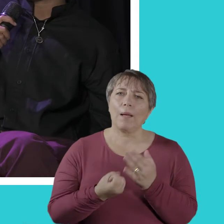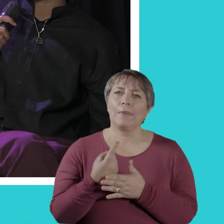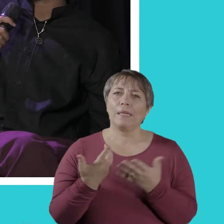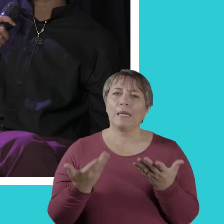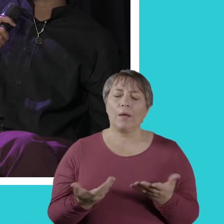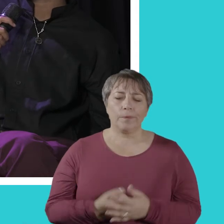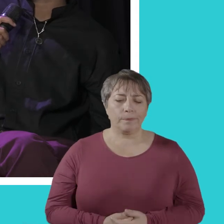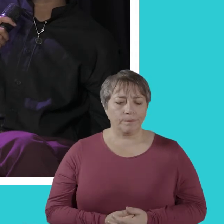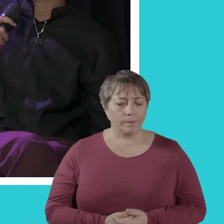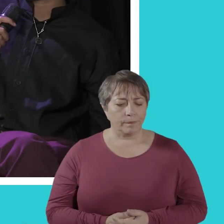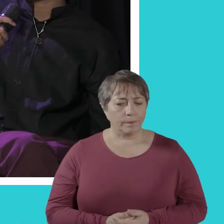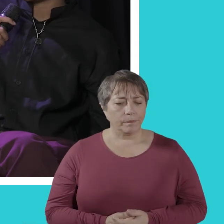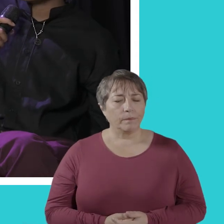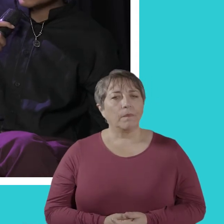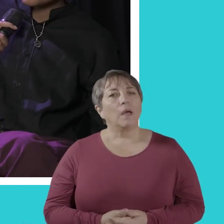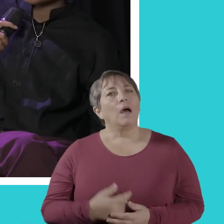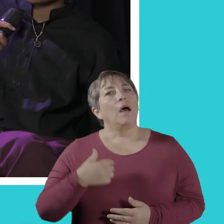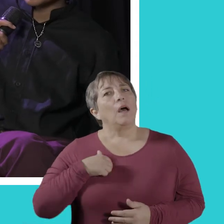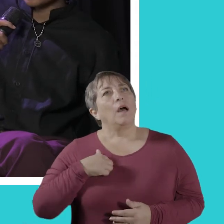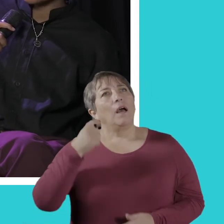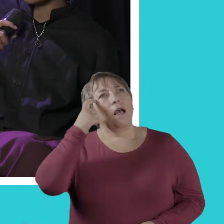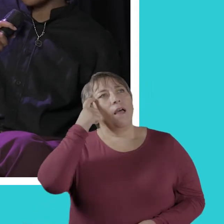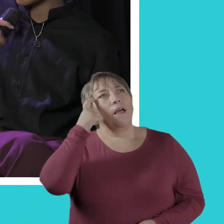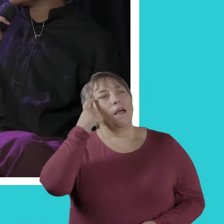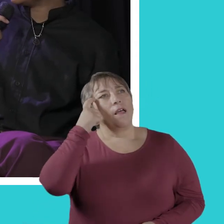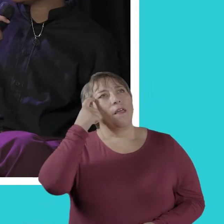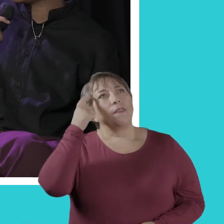I think I'm really interested in the work that Forefront are doing.